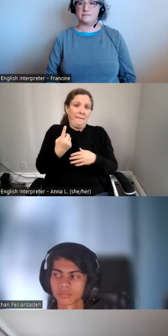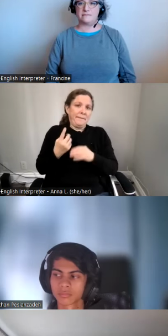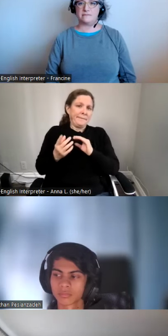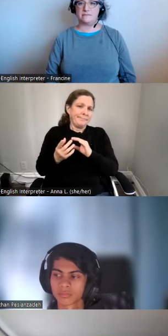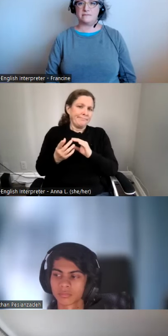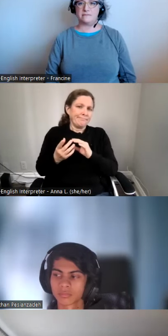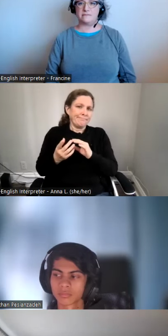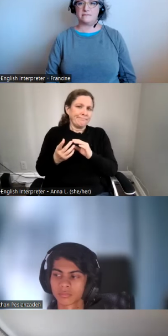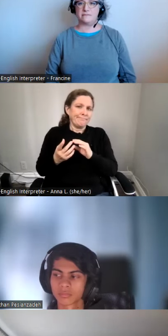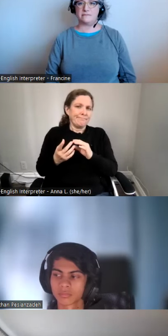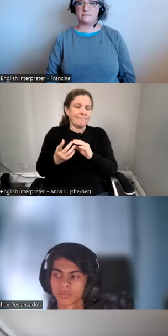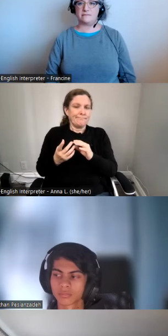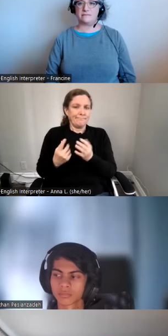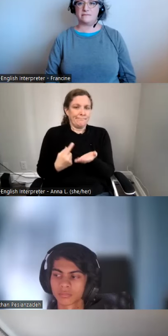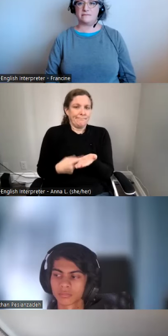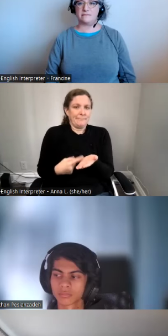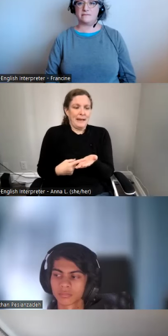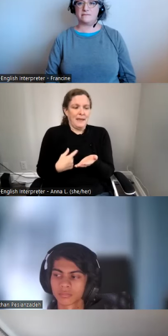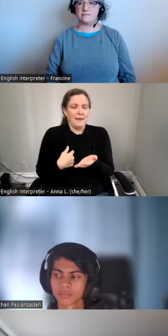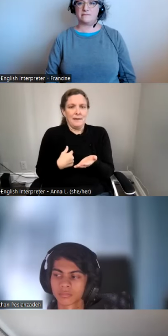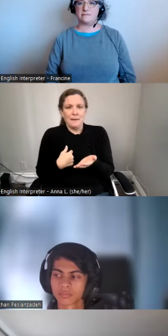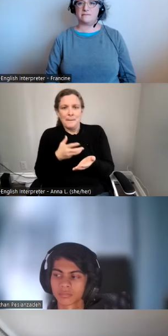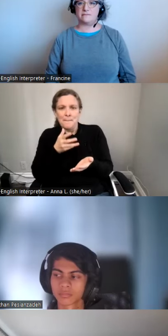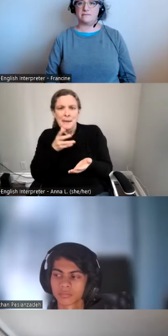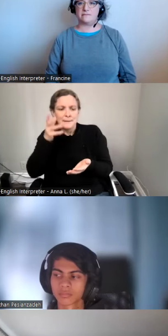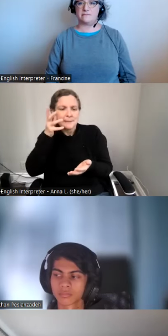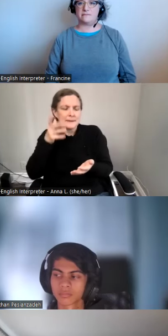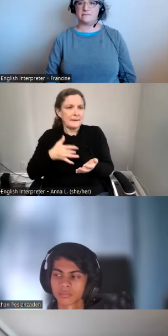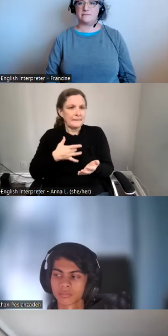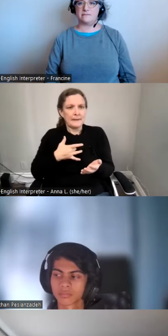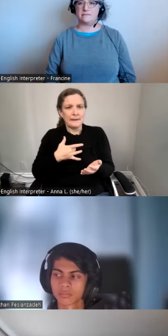, and you know,